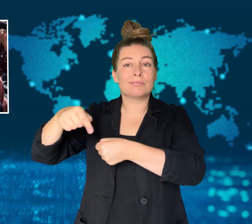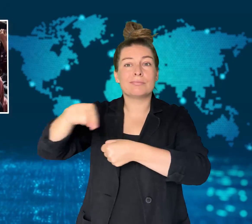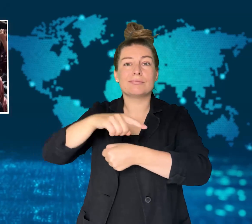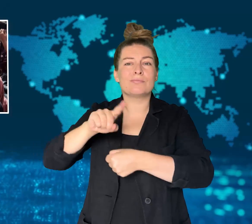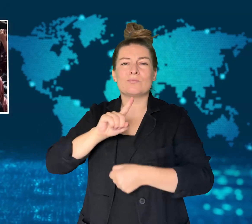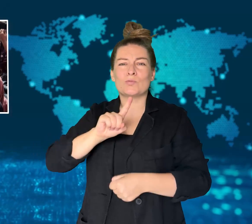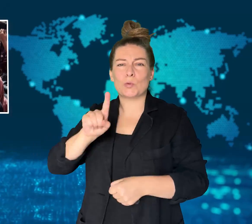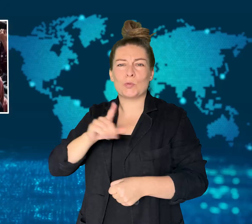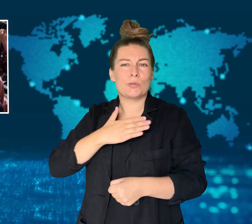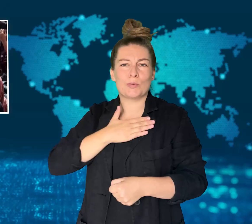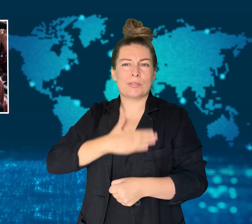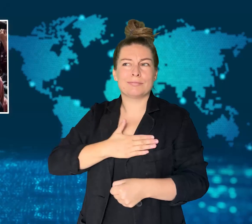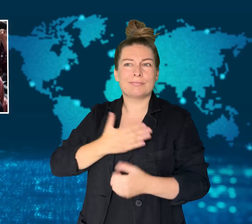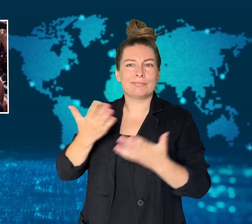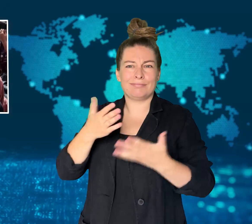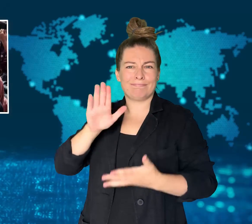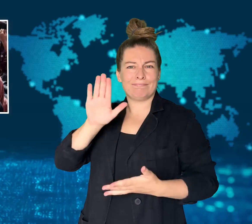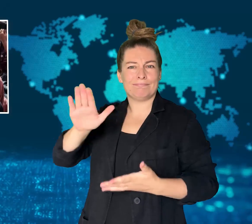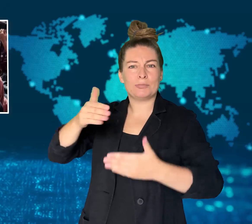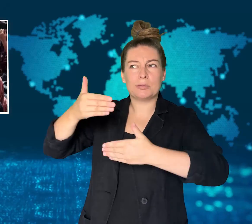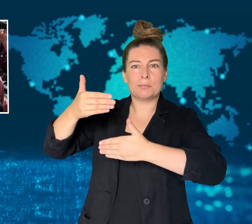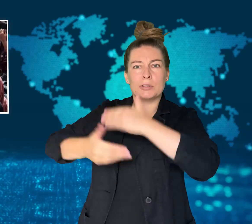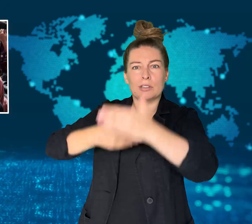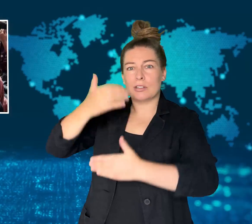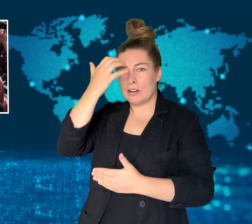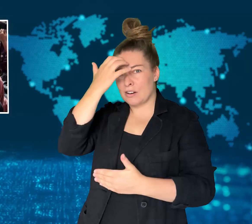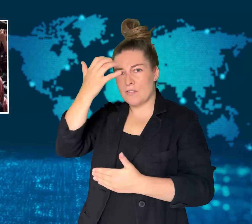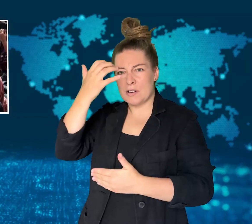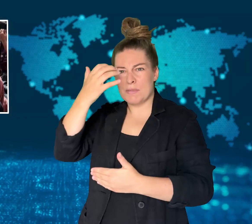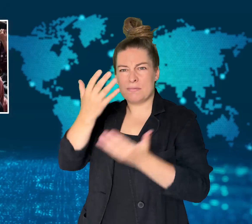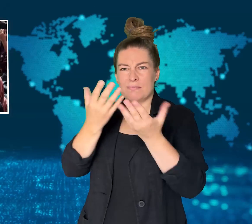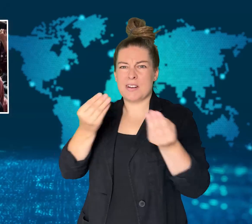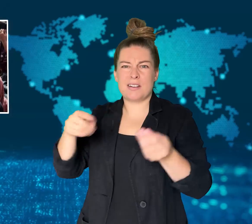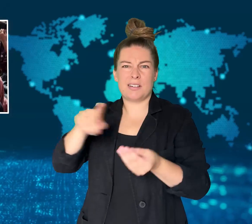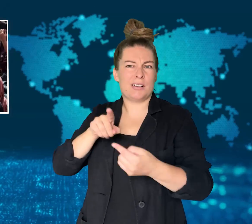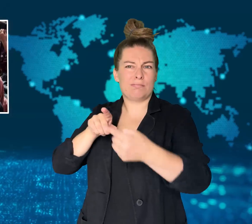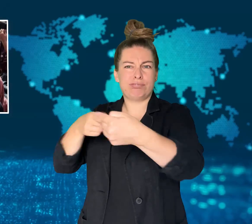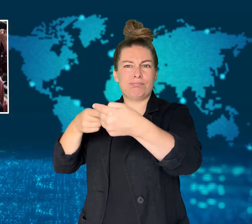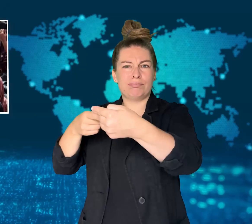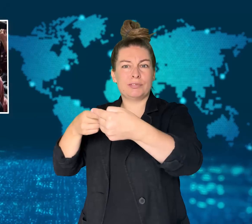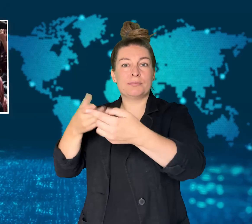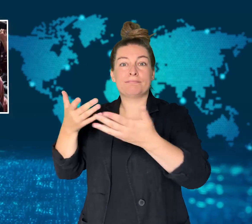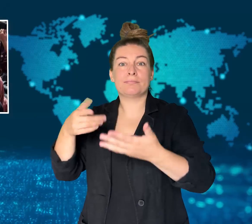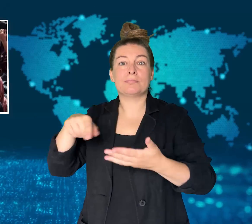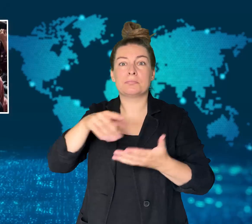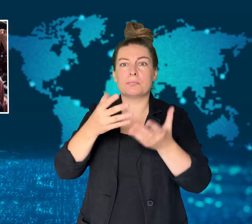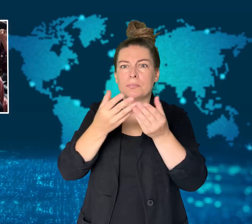in the wake of dozens of deaths and hundreds of injuries at